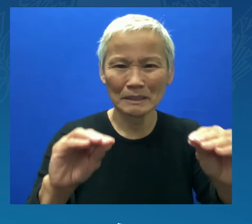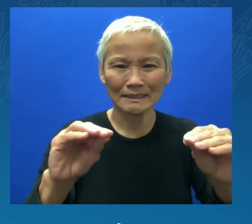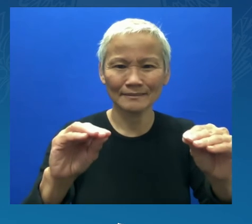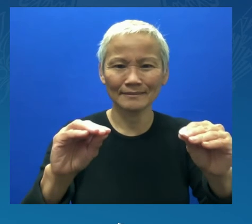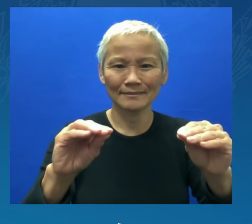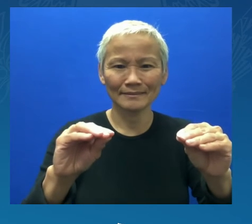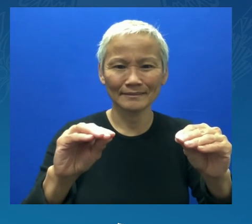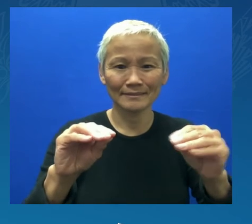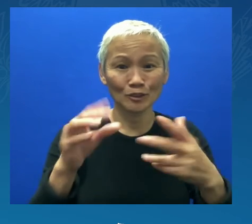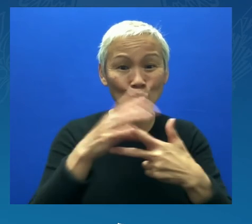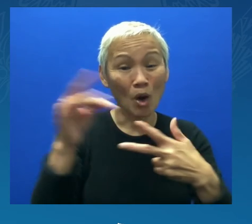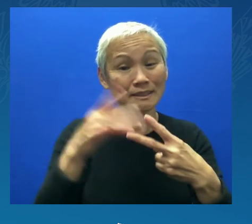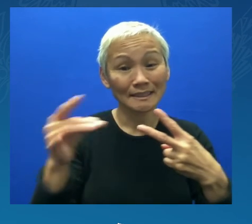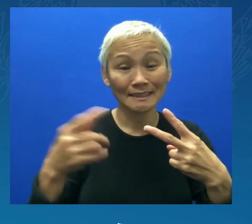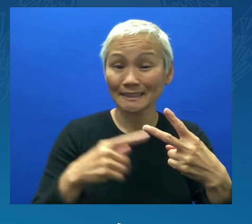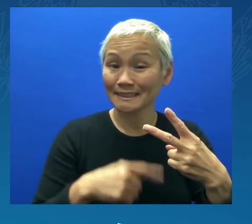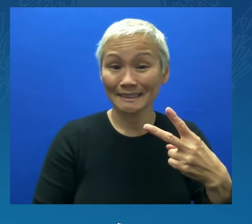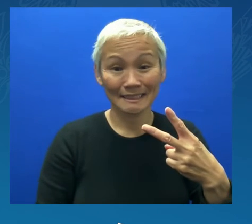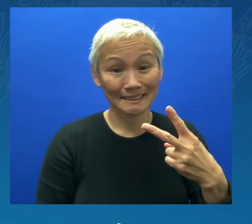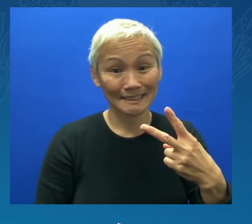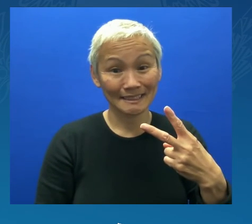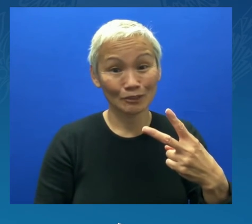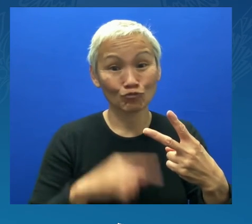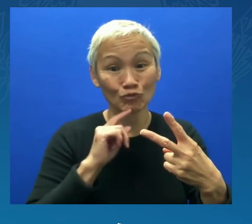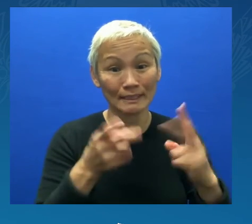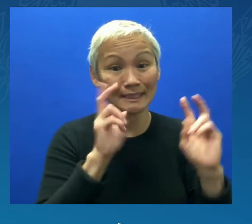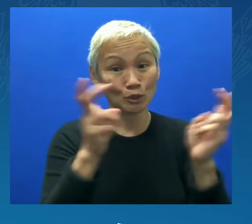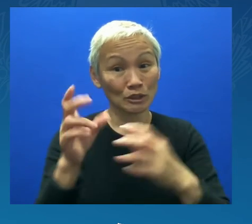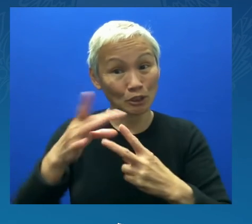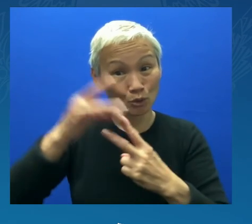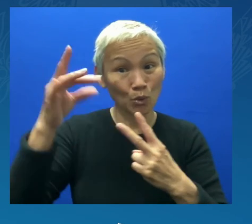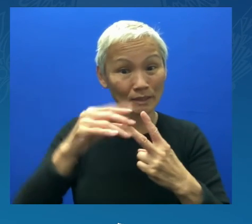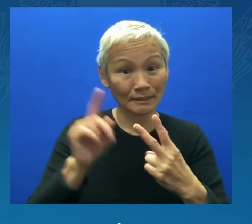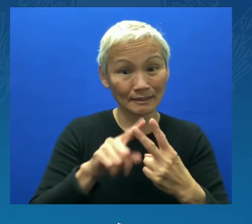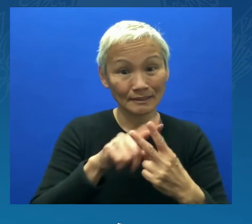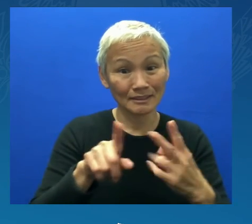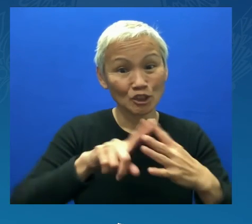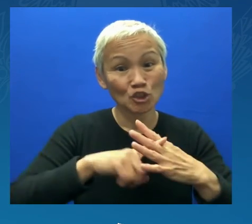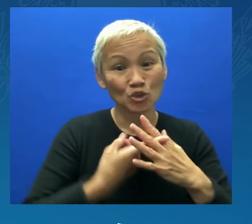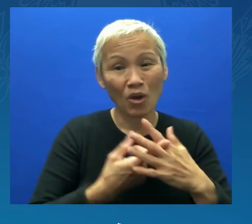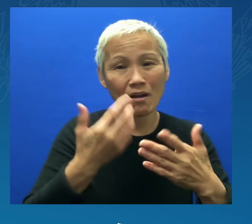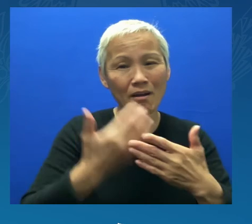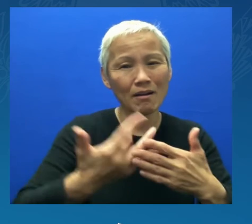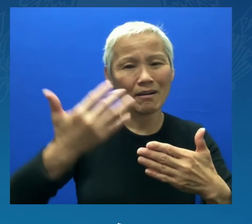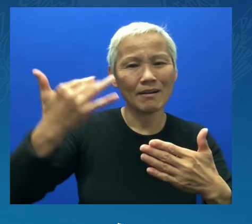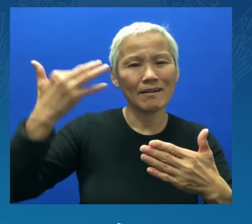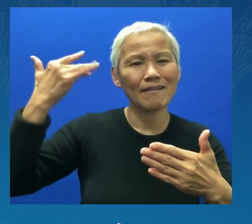that started generations before and culminated in Roe v. Wade that we are now,